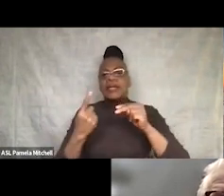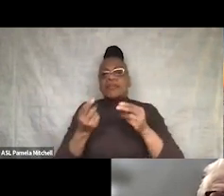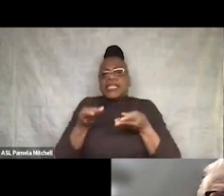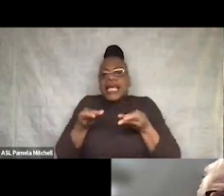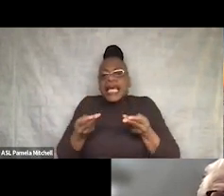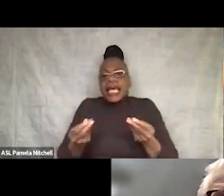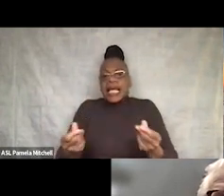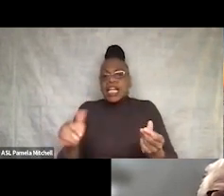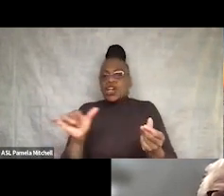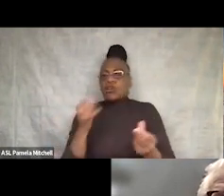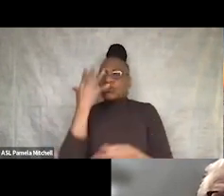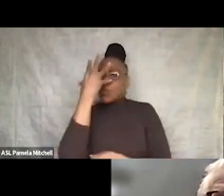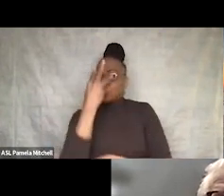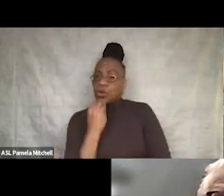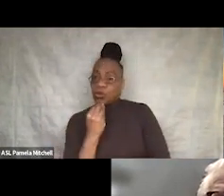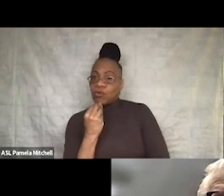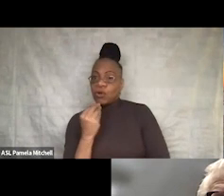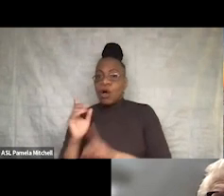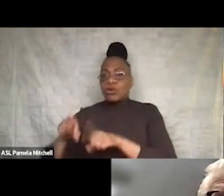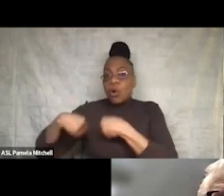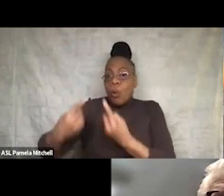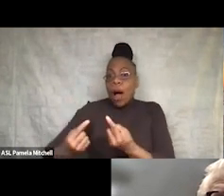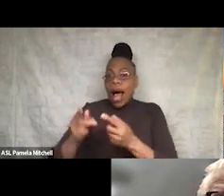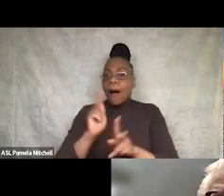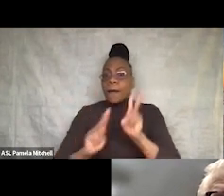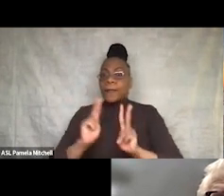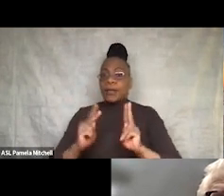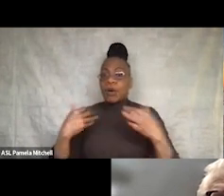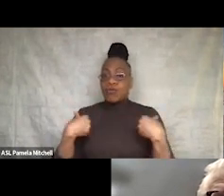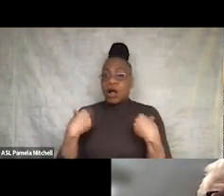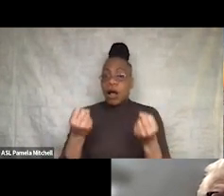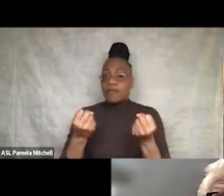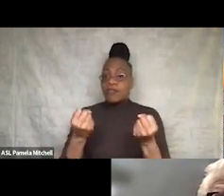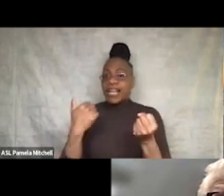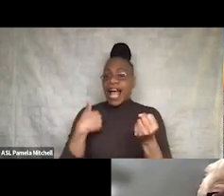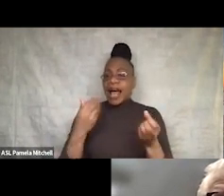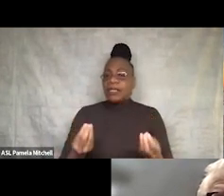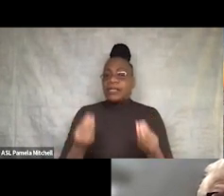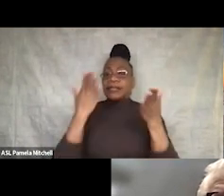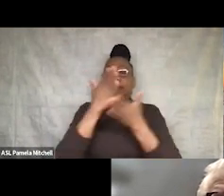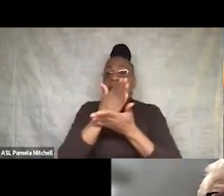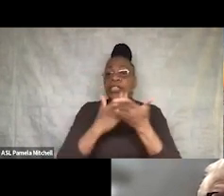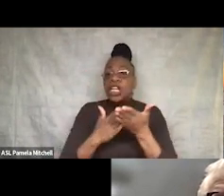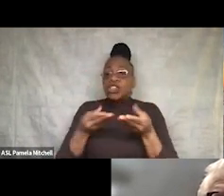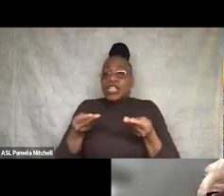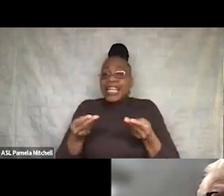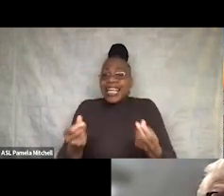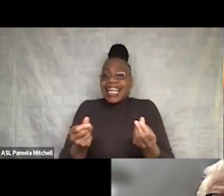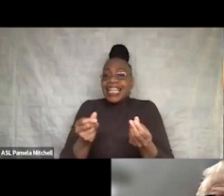So as people are in recovery, there is multidimensional healing, even in the environment,